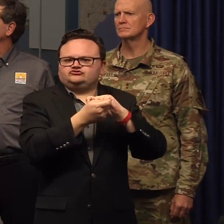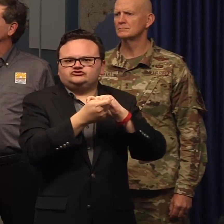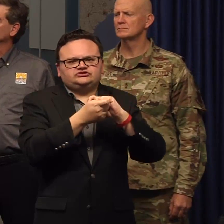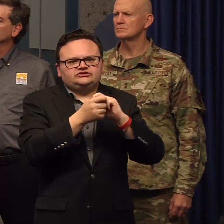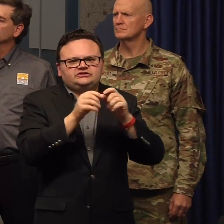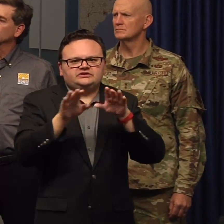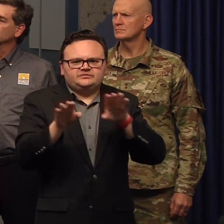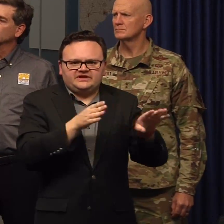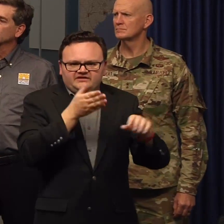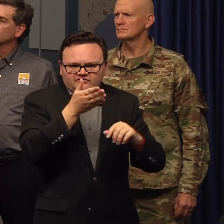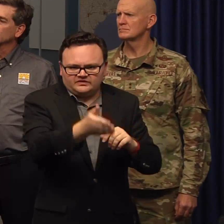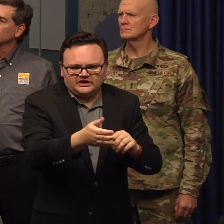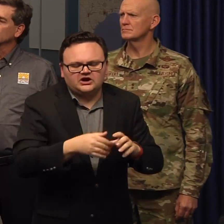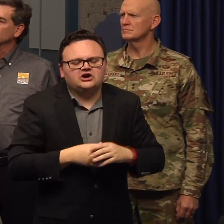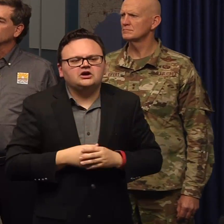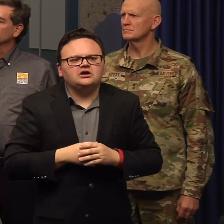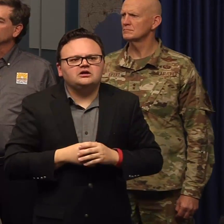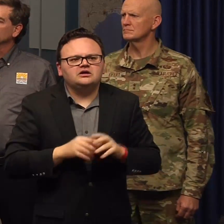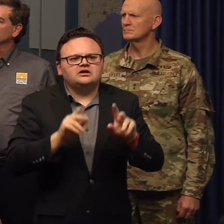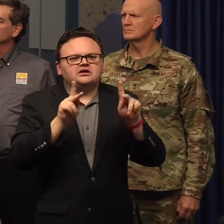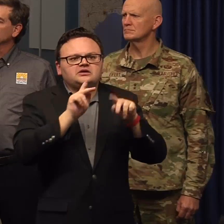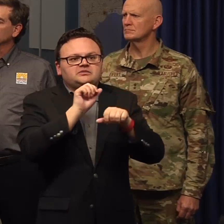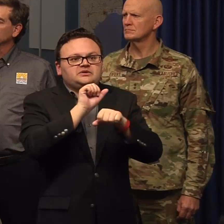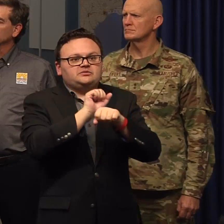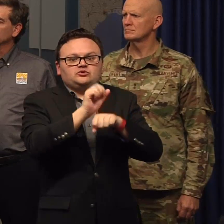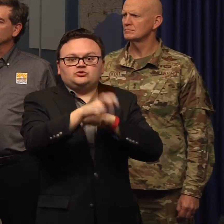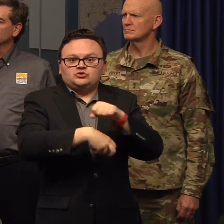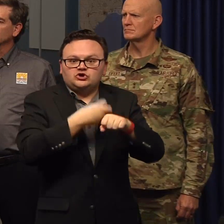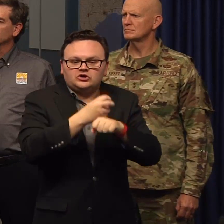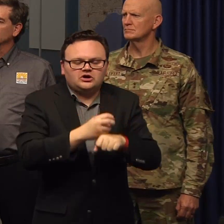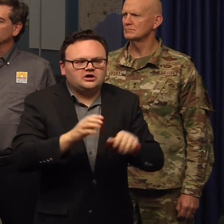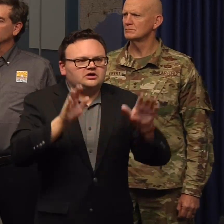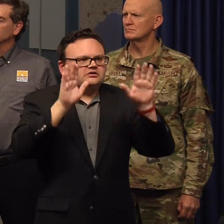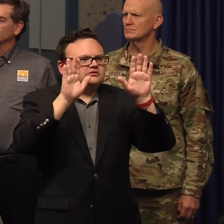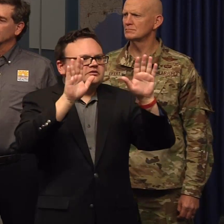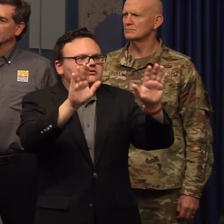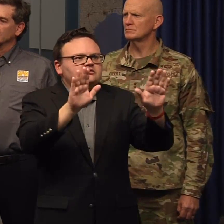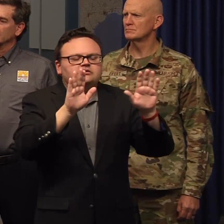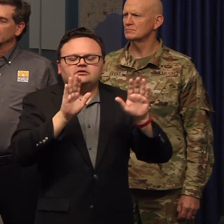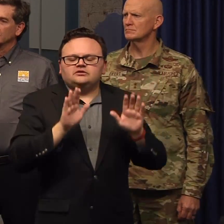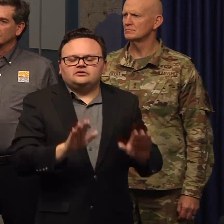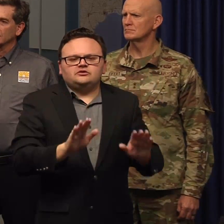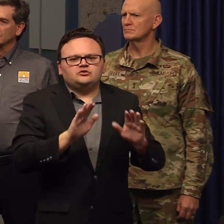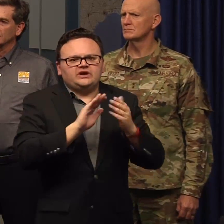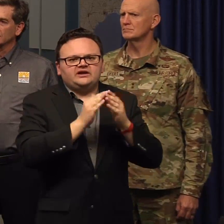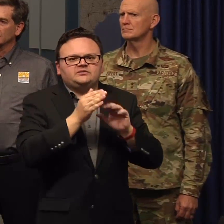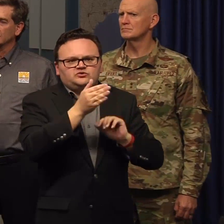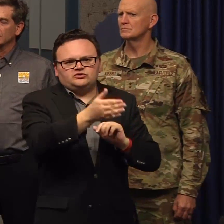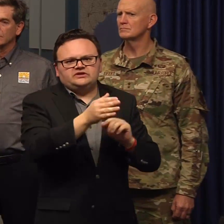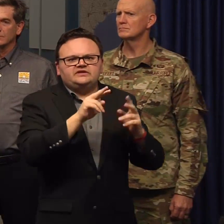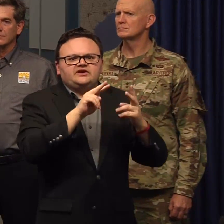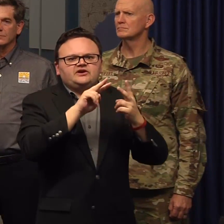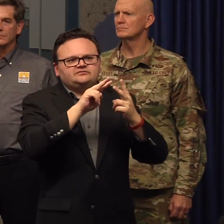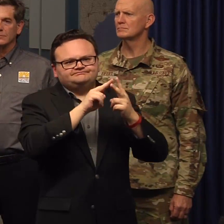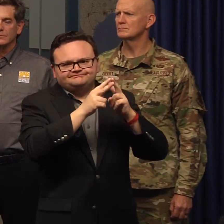WORKING ON CONTINGENCY PLANS FOR THE VILLAGES JUST GIVEN THE DEMOGRAPHICS. I SPOKE WITH ONE OF THE EXECUTIVES THERE TODAY AND THEY'VE DONE A LOT OF CHANGE IN BEHAVIOR THERE.